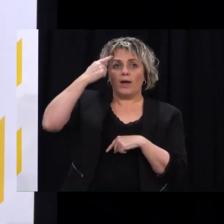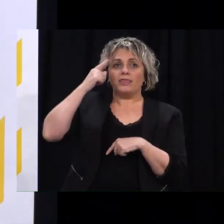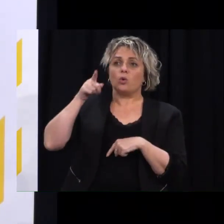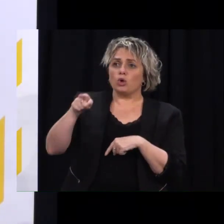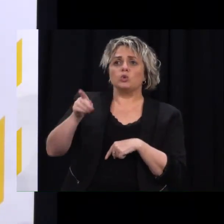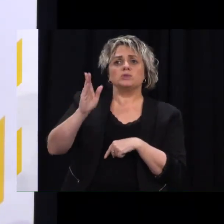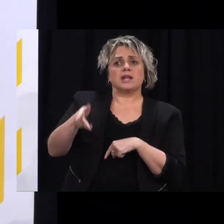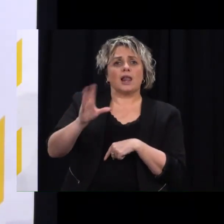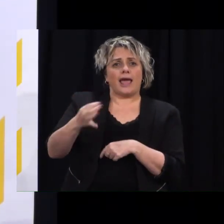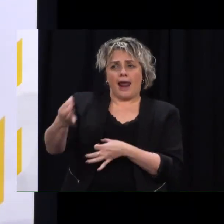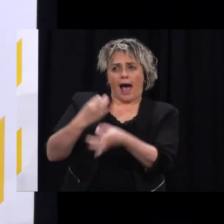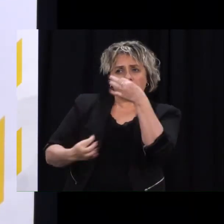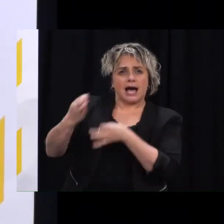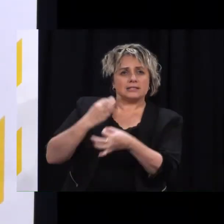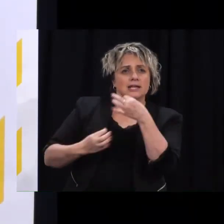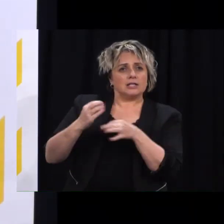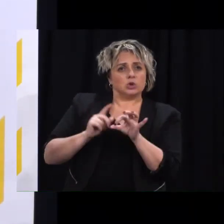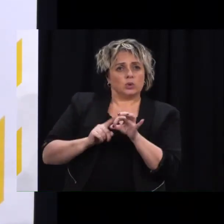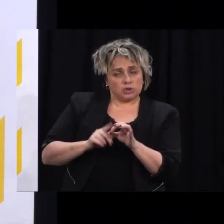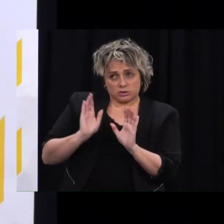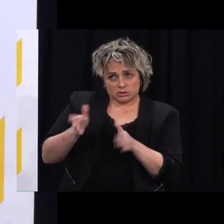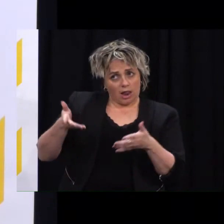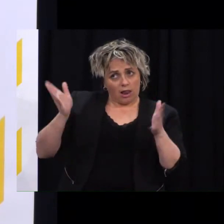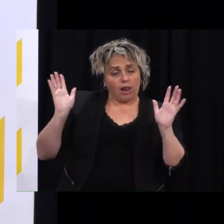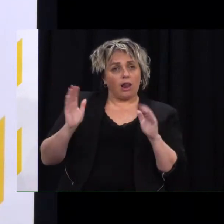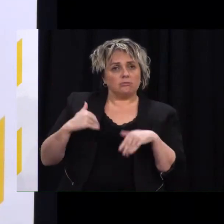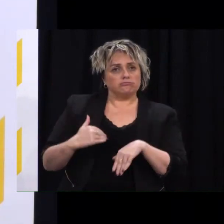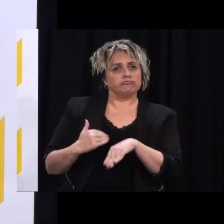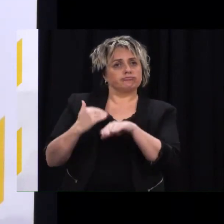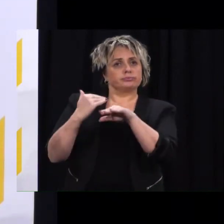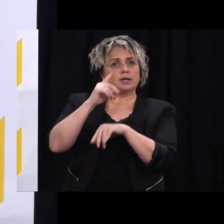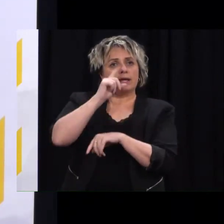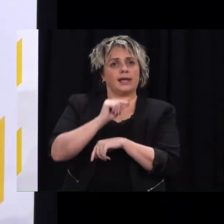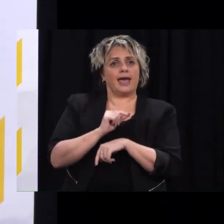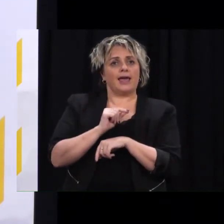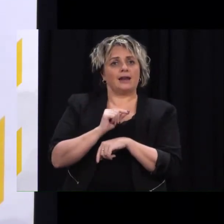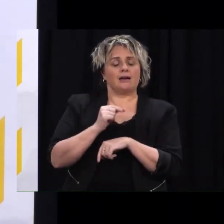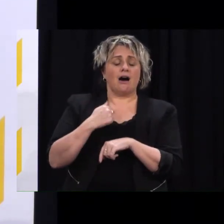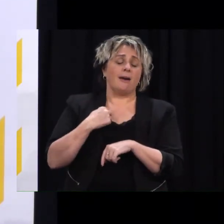allowed to travel but whether they choose to do so or not is